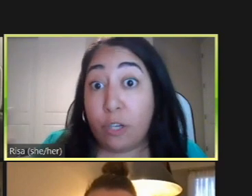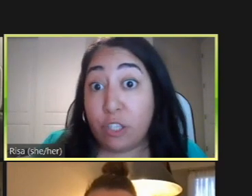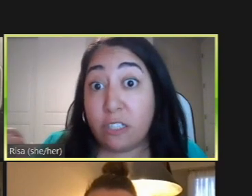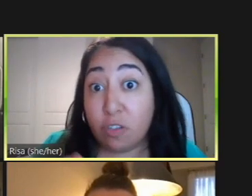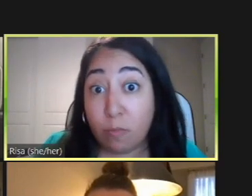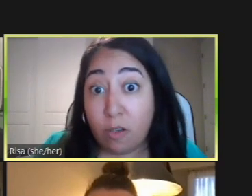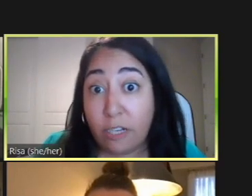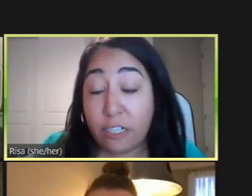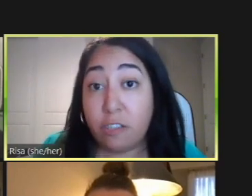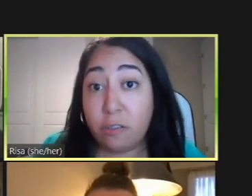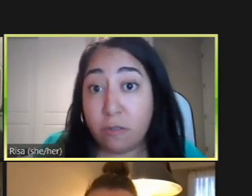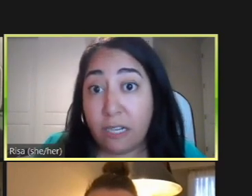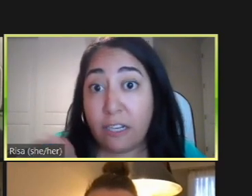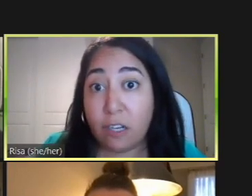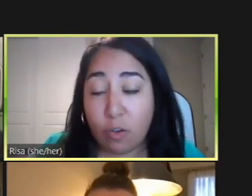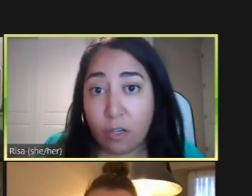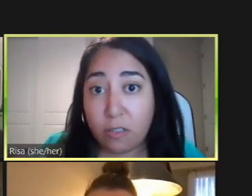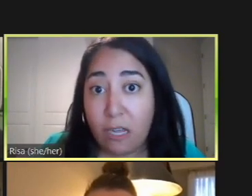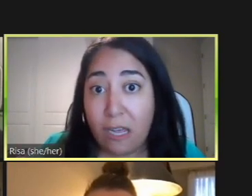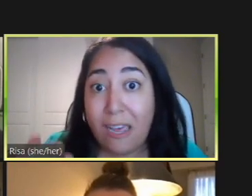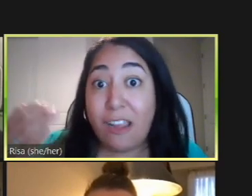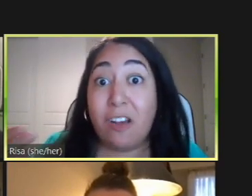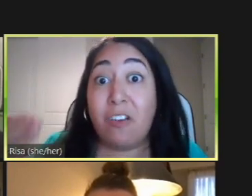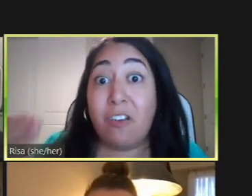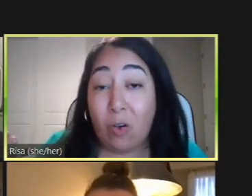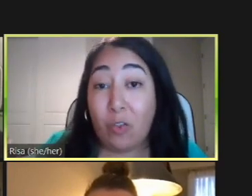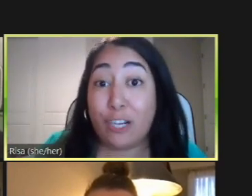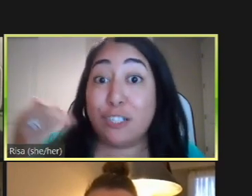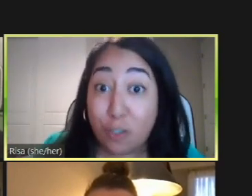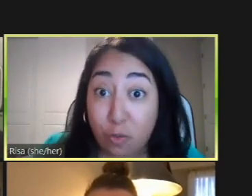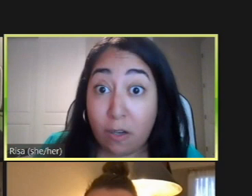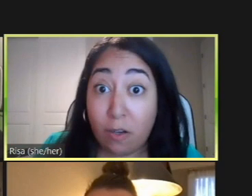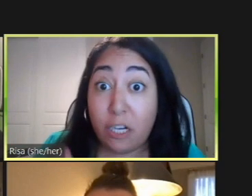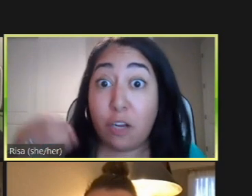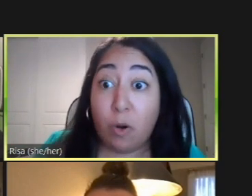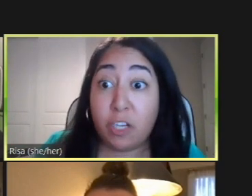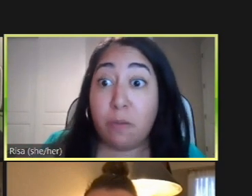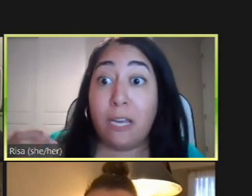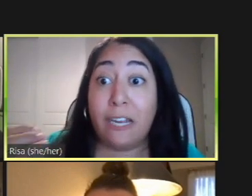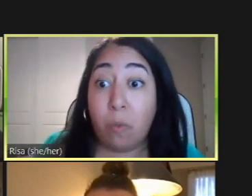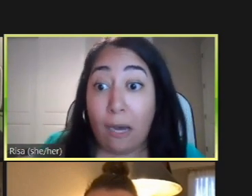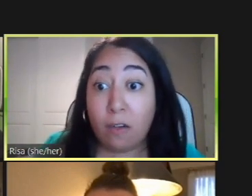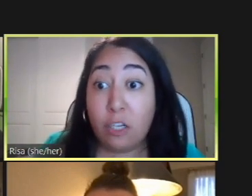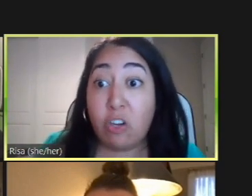which consumer is using the interpreter. You can allow that consumer to multi-pin as well